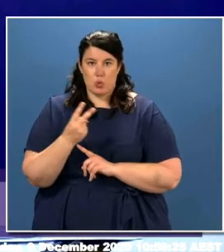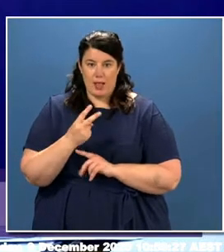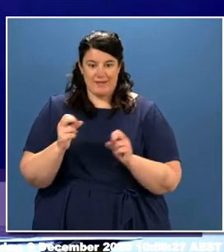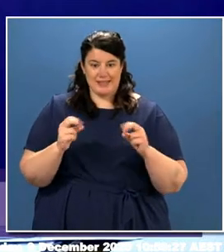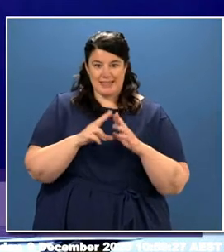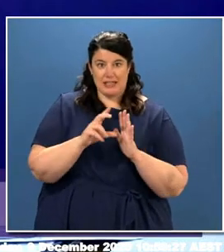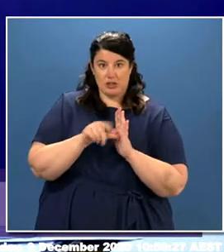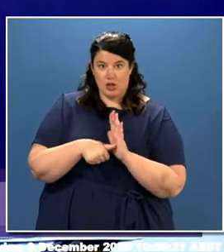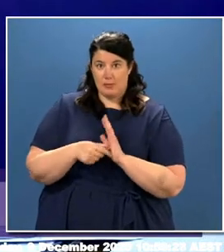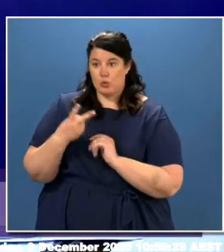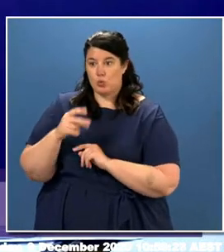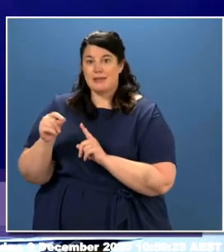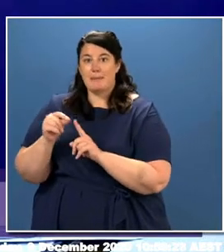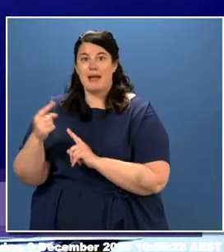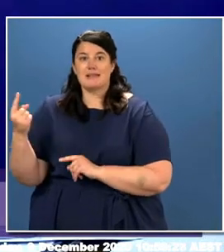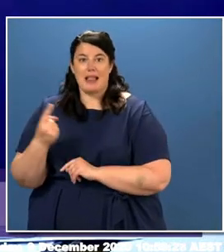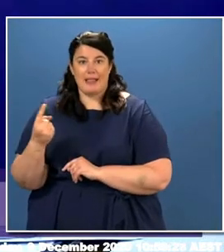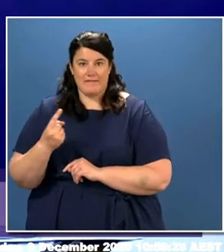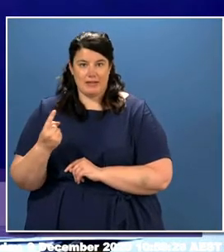11.20 Brisbane time. Yes. We will do that.